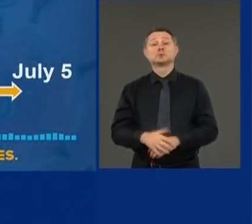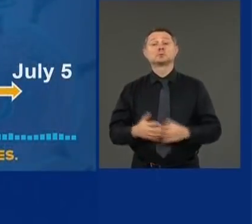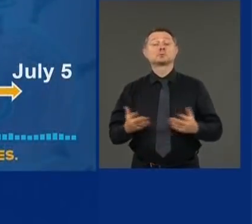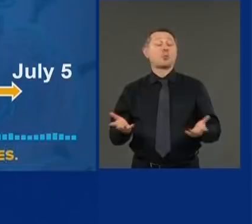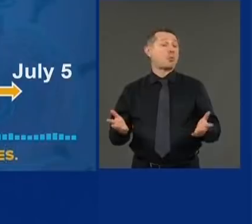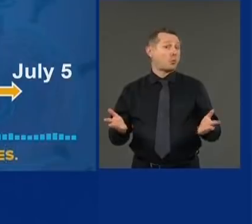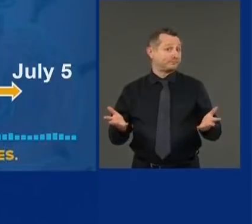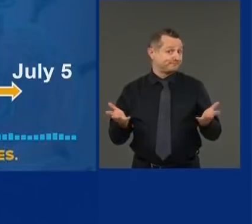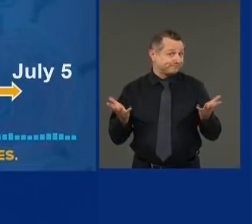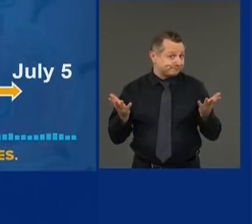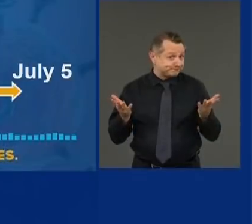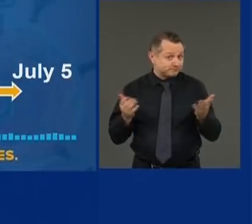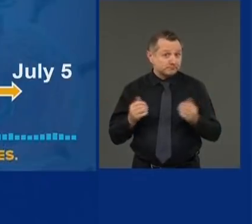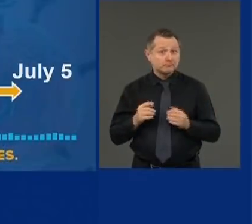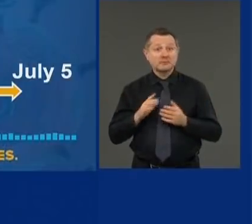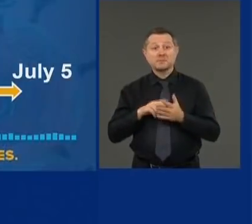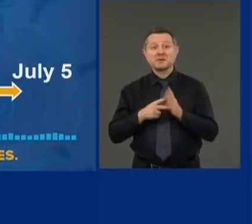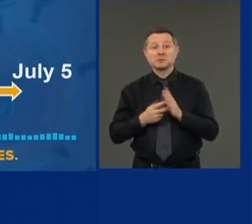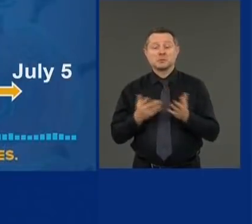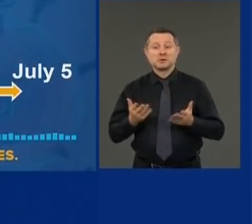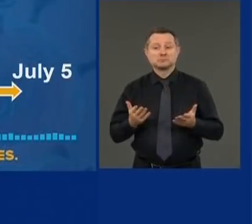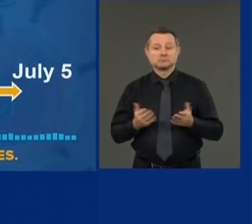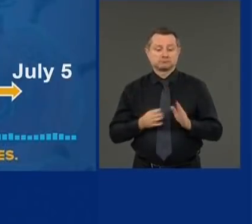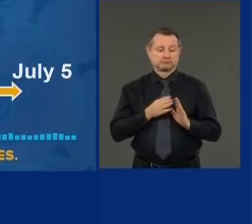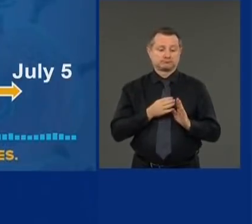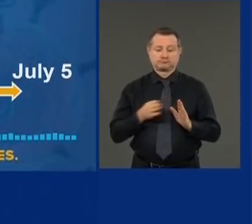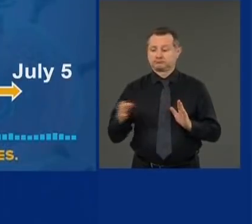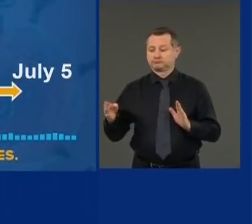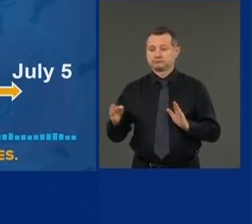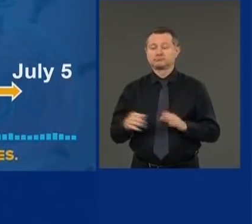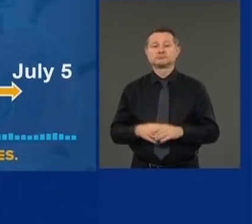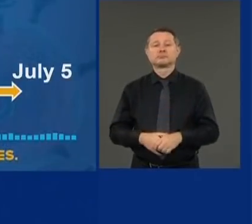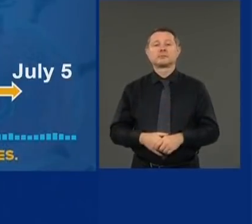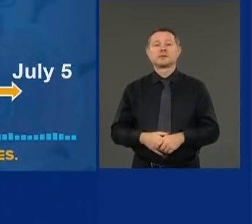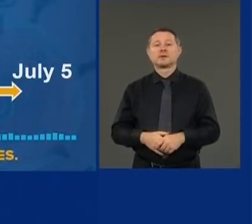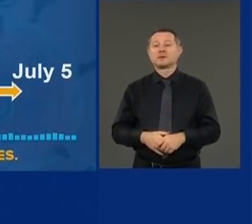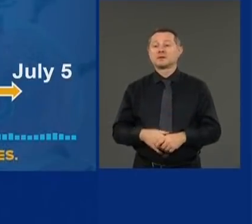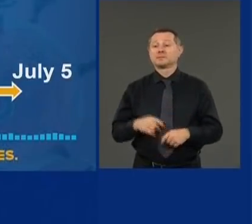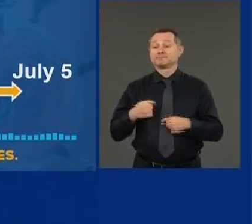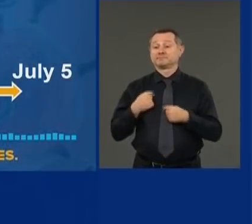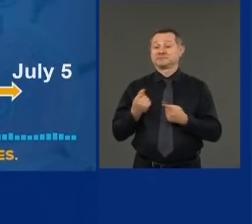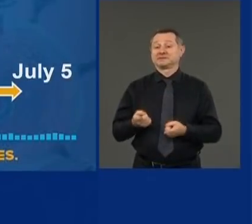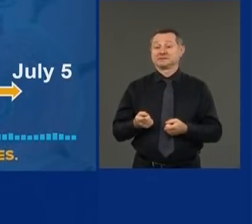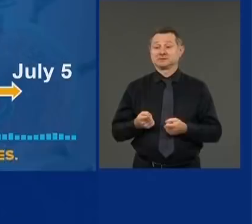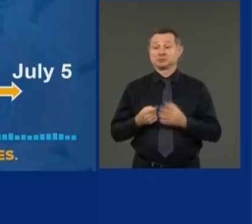WE NORMALLY RUN ABOUT 1, 1.1, 1.2, SOMEWHERE IN THAT RANGE, SO THAT'S ALL GOOD.